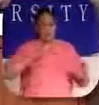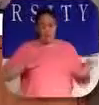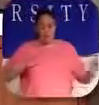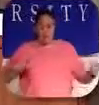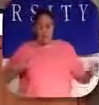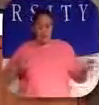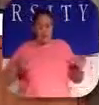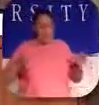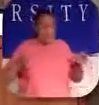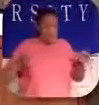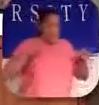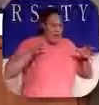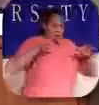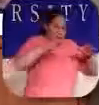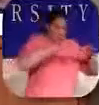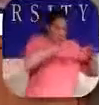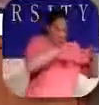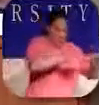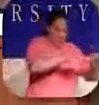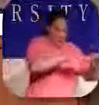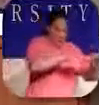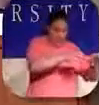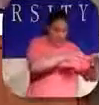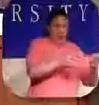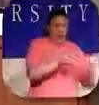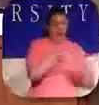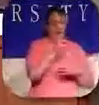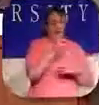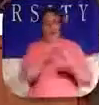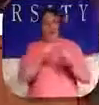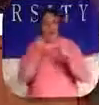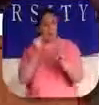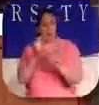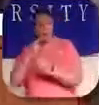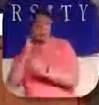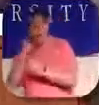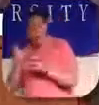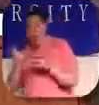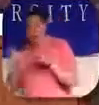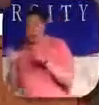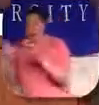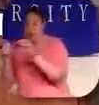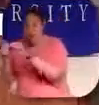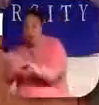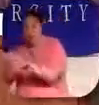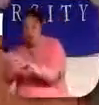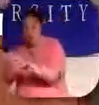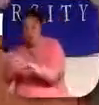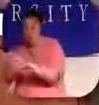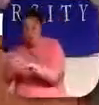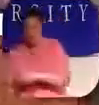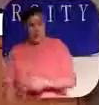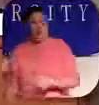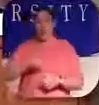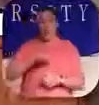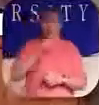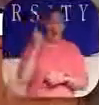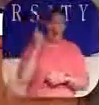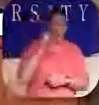of if they have a group of students who are Deaf, they'll gather over here and as much as we want them to always be interacting with one another all the time that may not happen